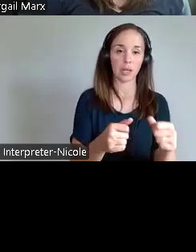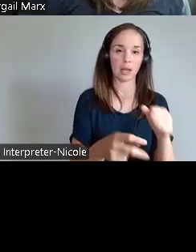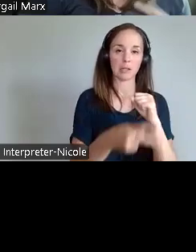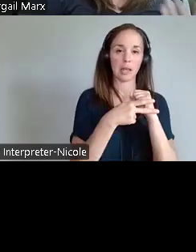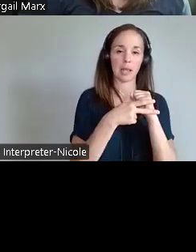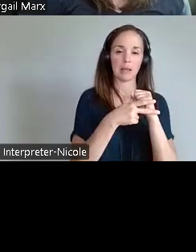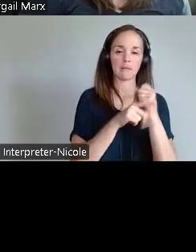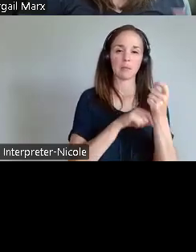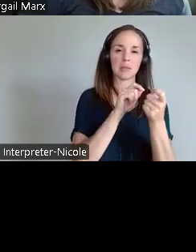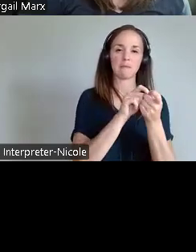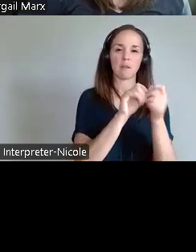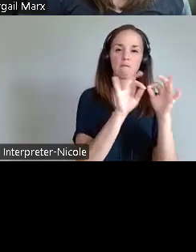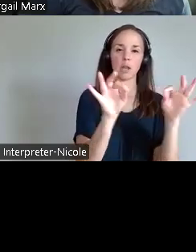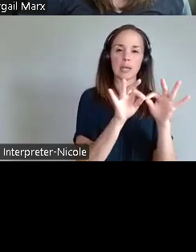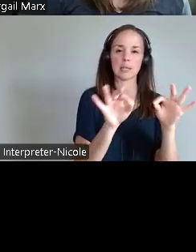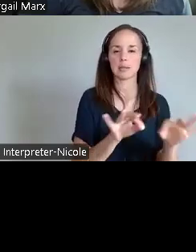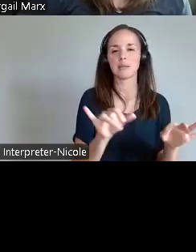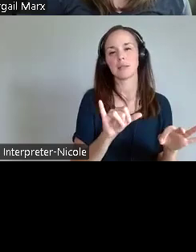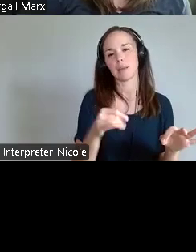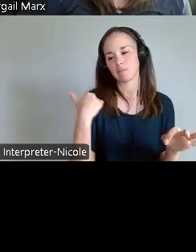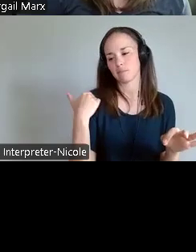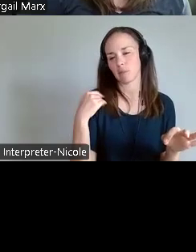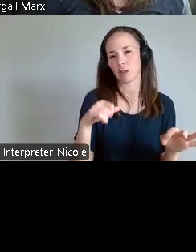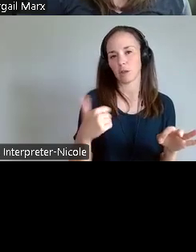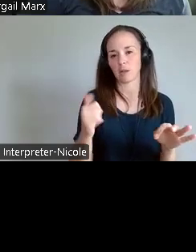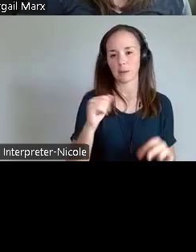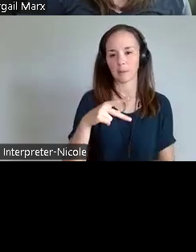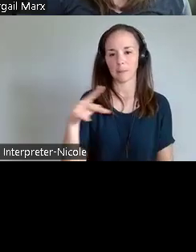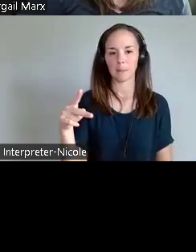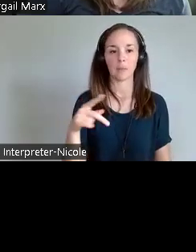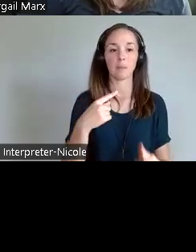and phrases similar to the other app, but you'll also see lots of squares in these